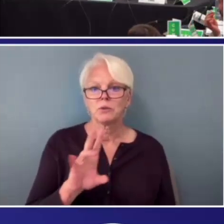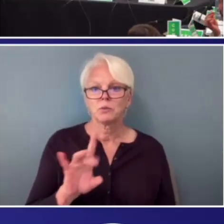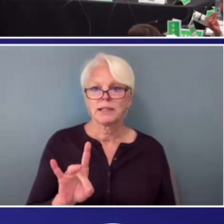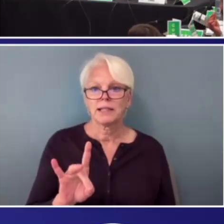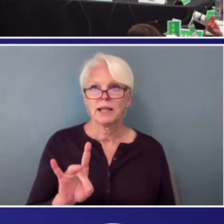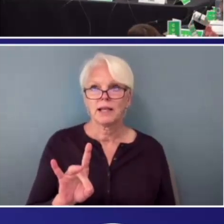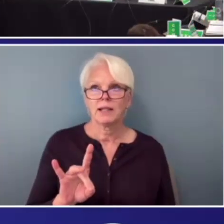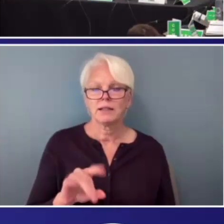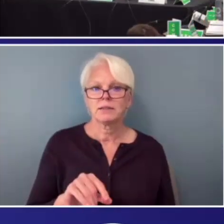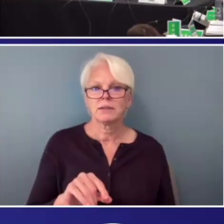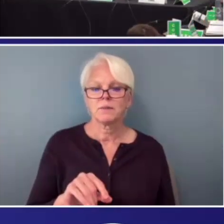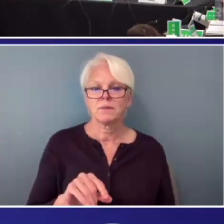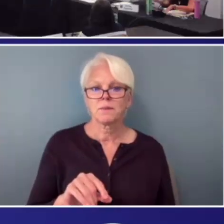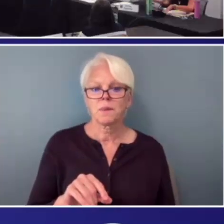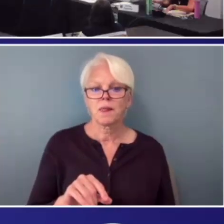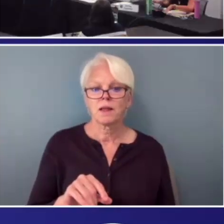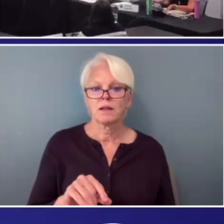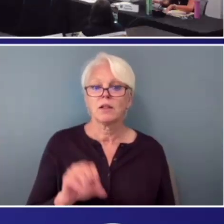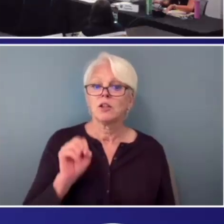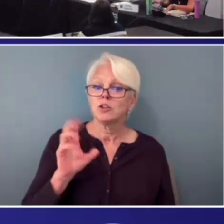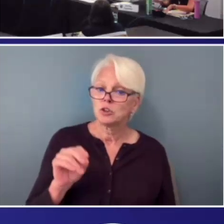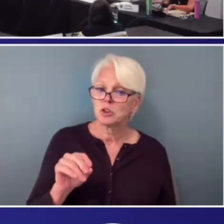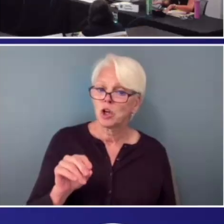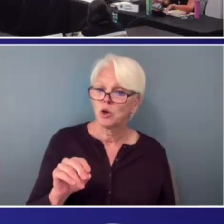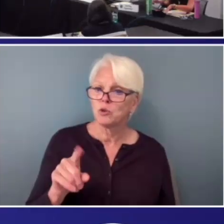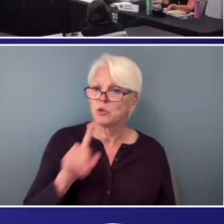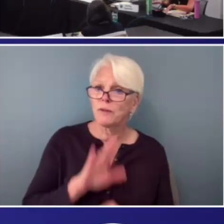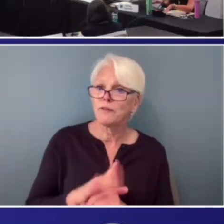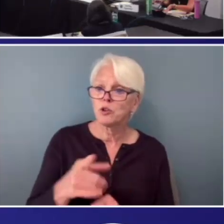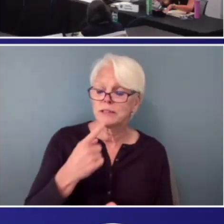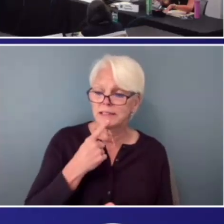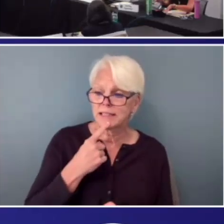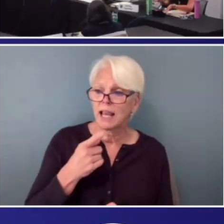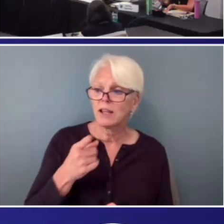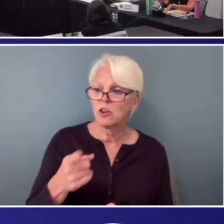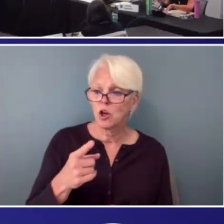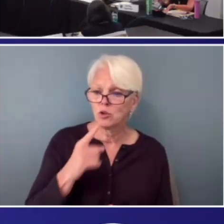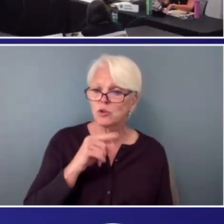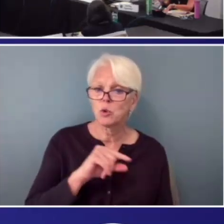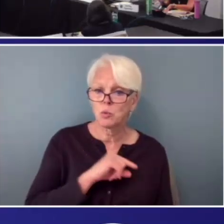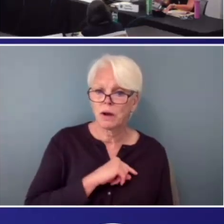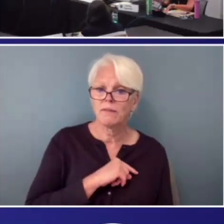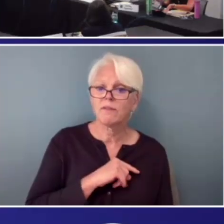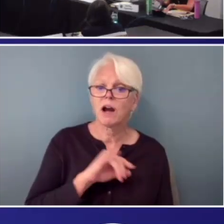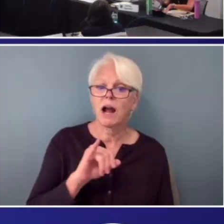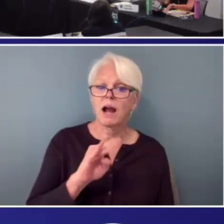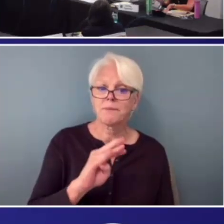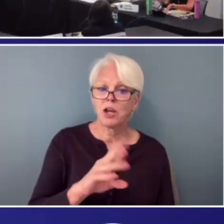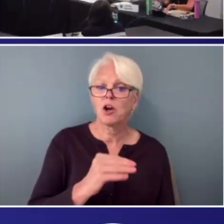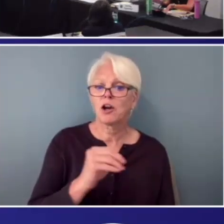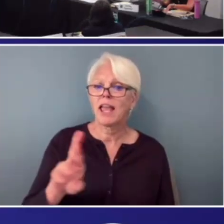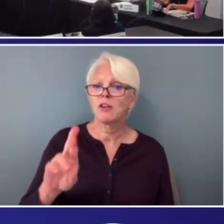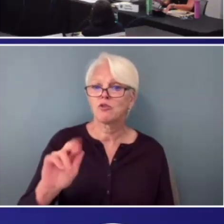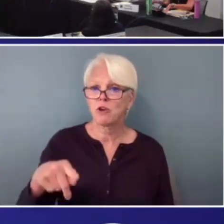So, to confirm, you're saying that borrowers who are eligible for IBR and RAP can change between the two until 2028?